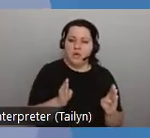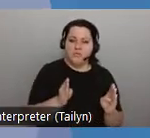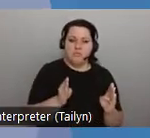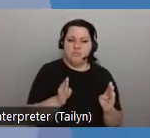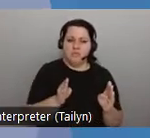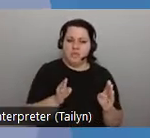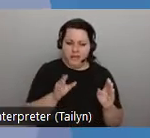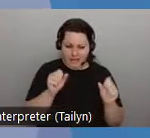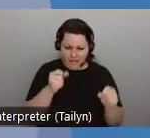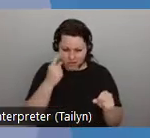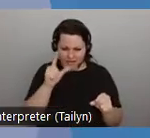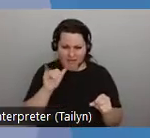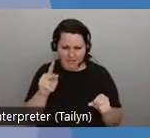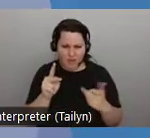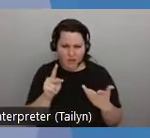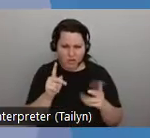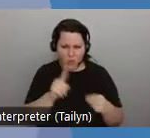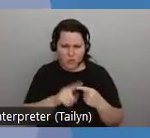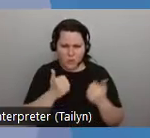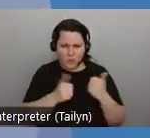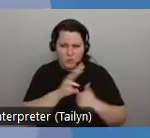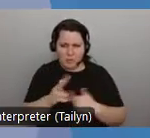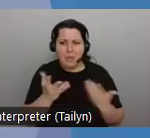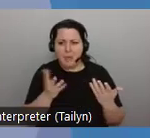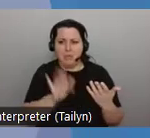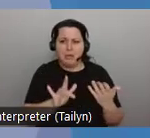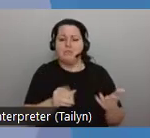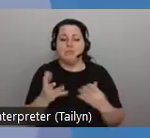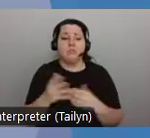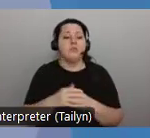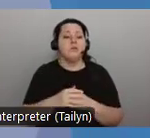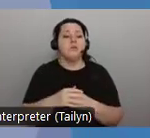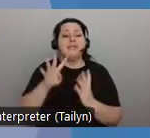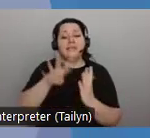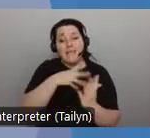So that a person can understand where that link will go when